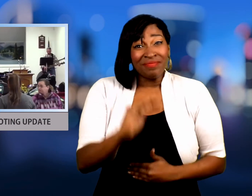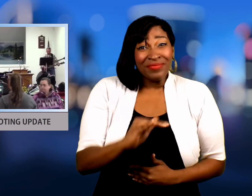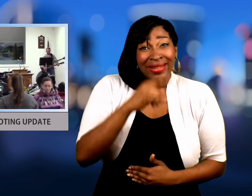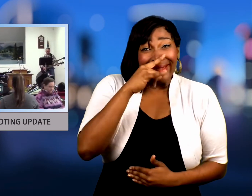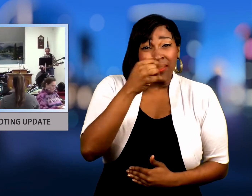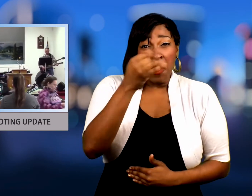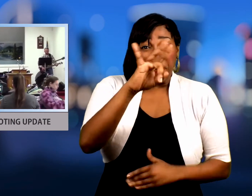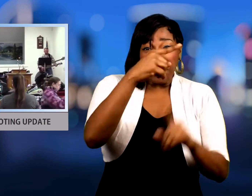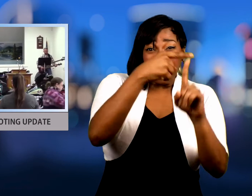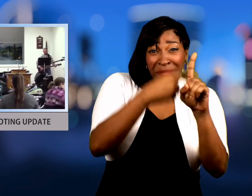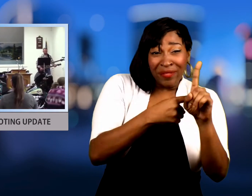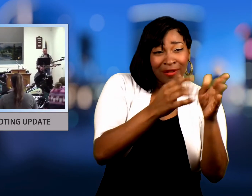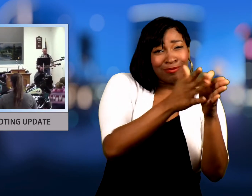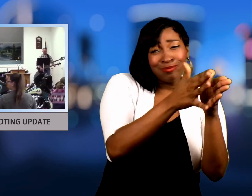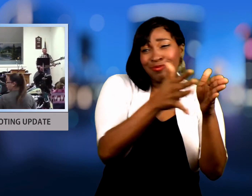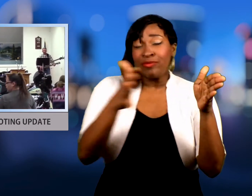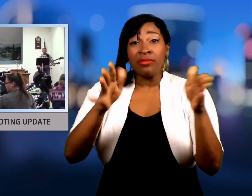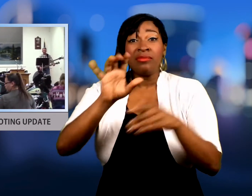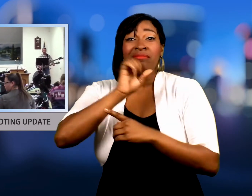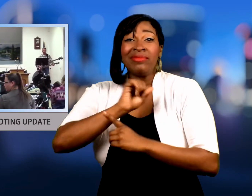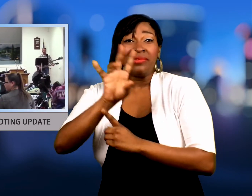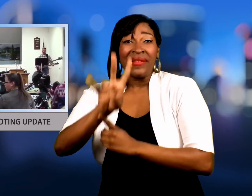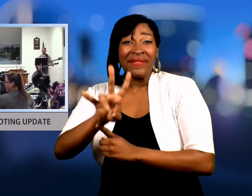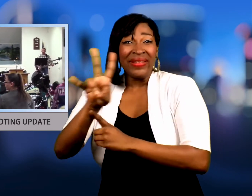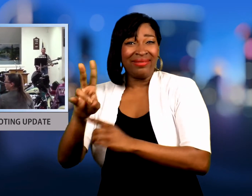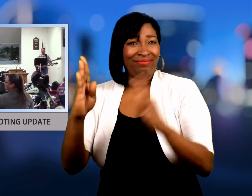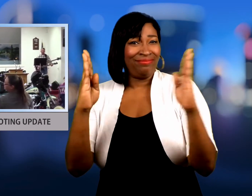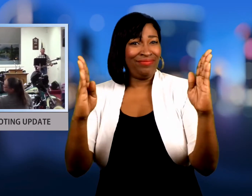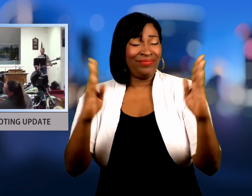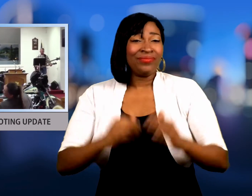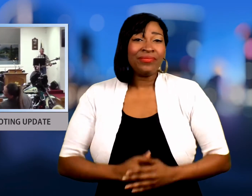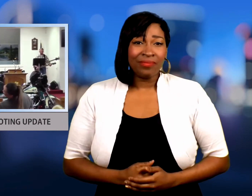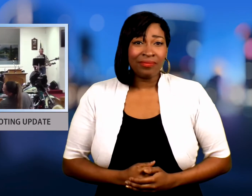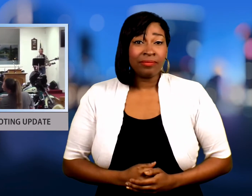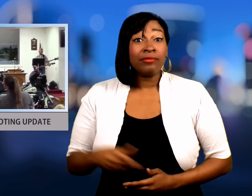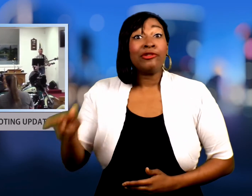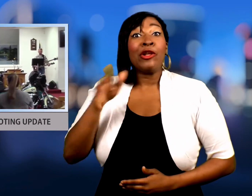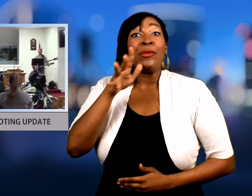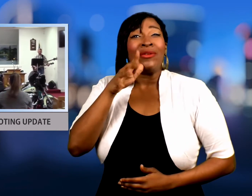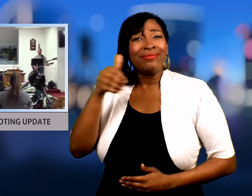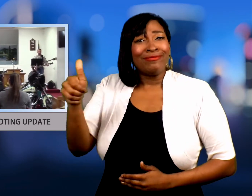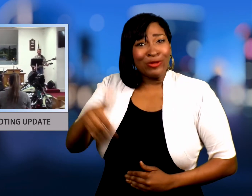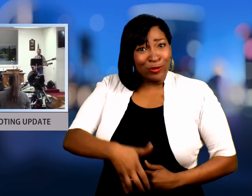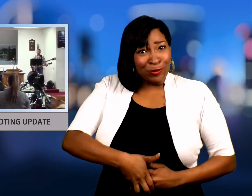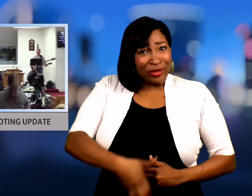from eight months to 77 years old. A mother, who was about